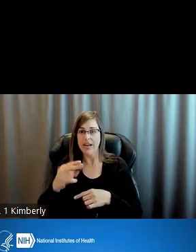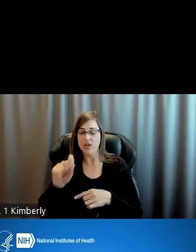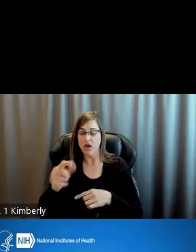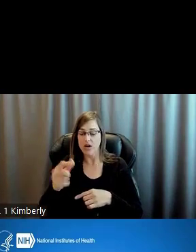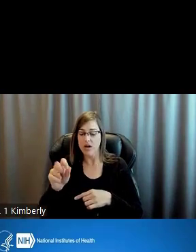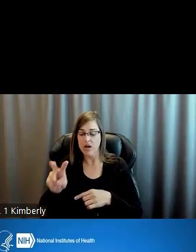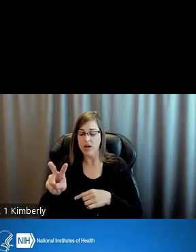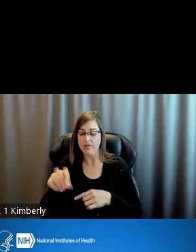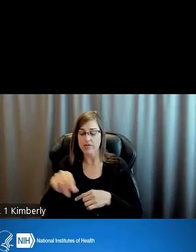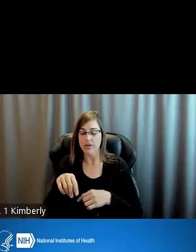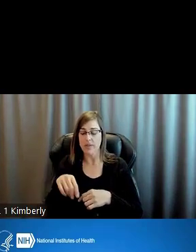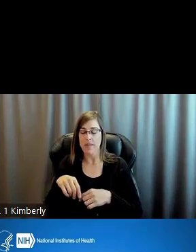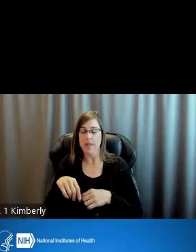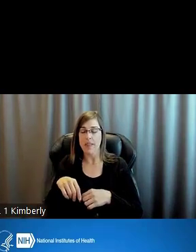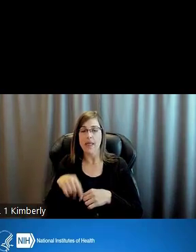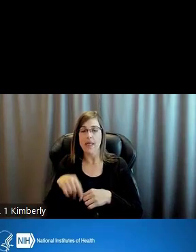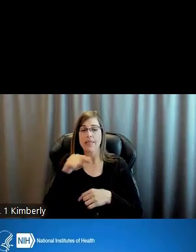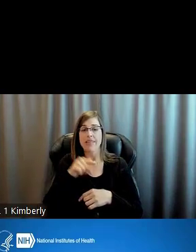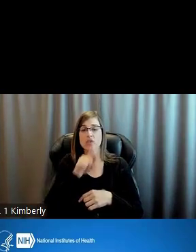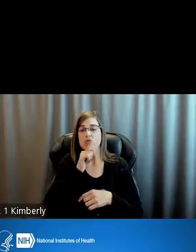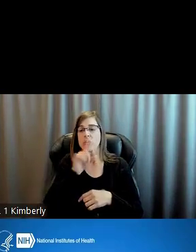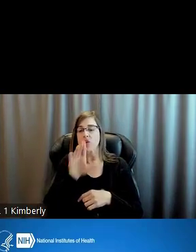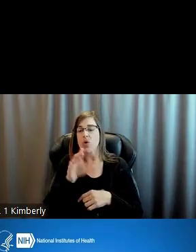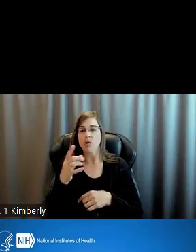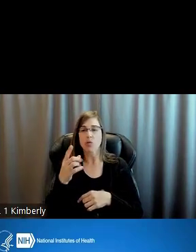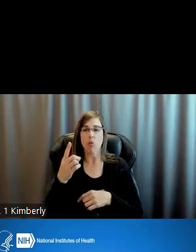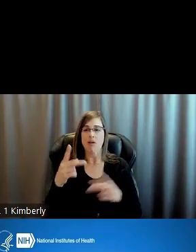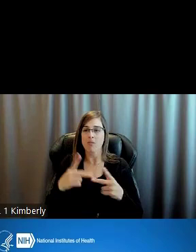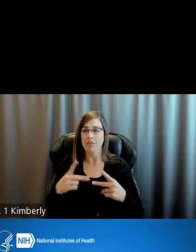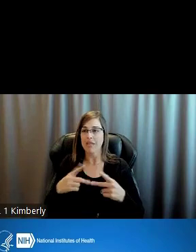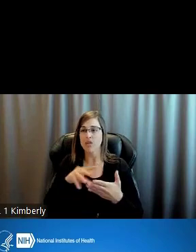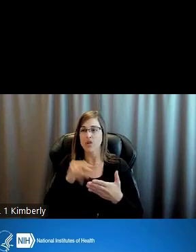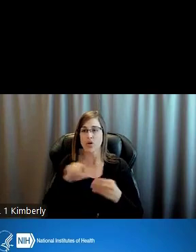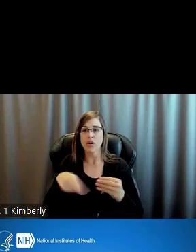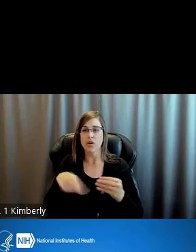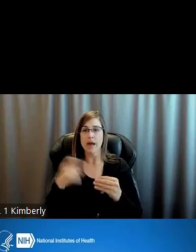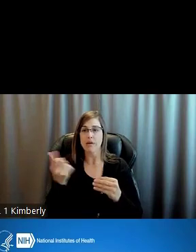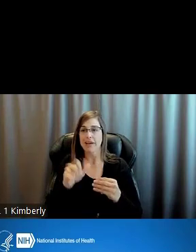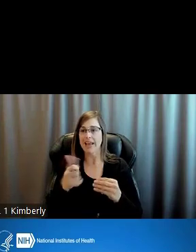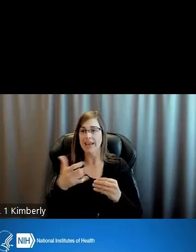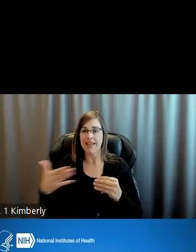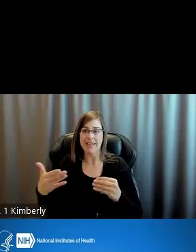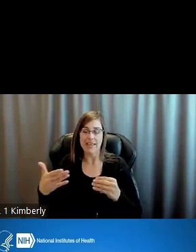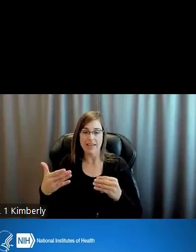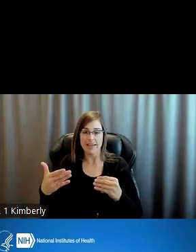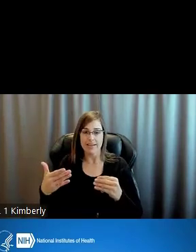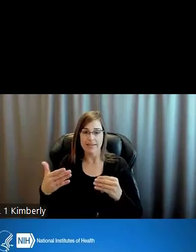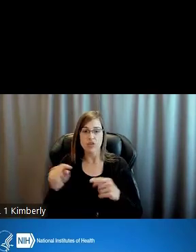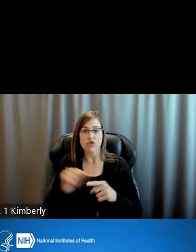And this is really your one-stop shop to learn about anything training related.